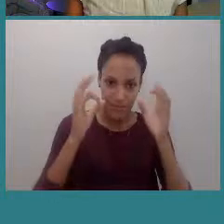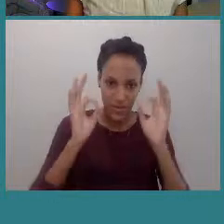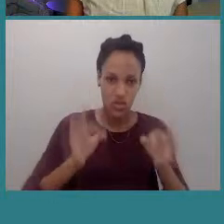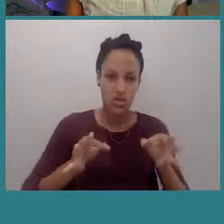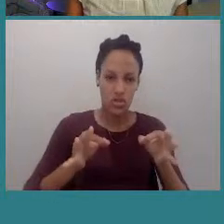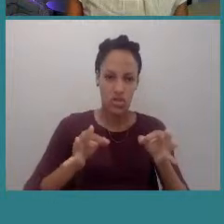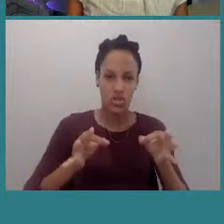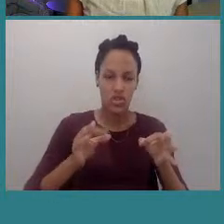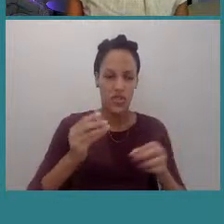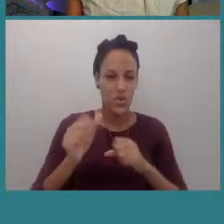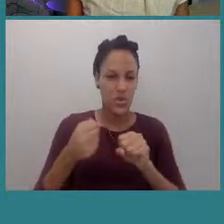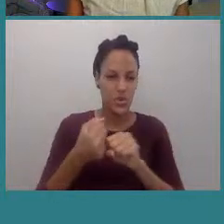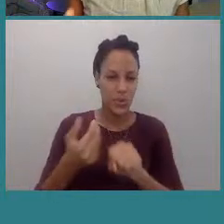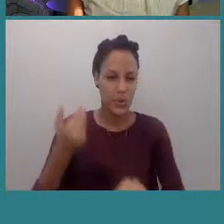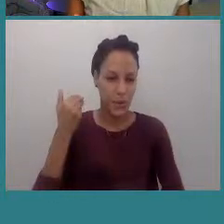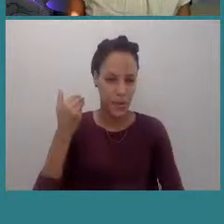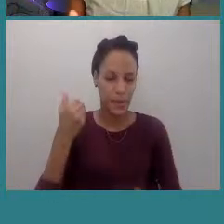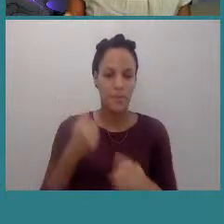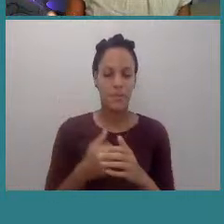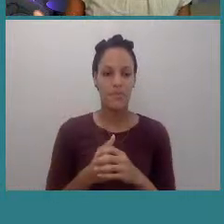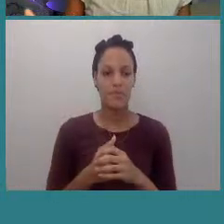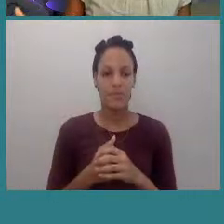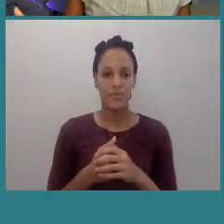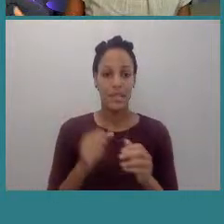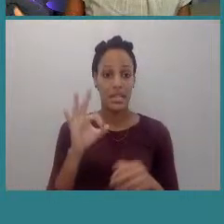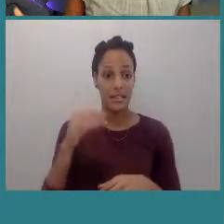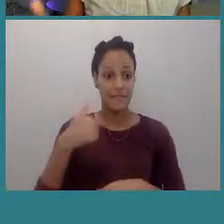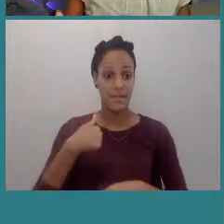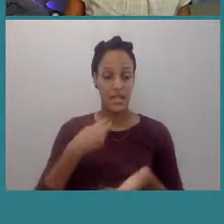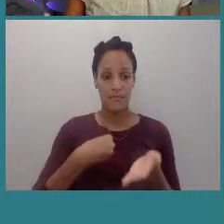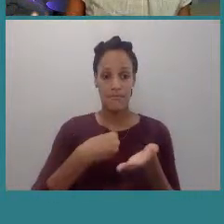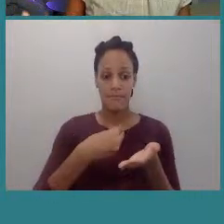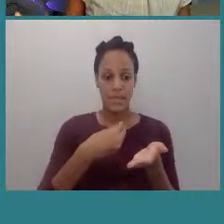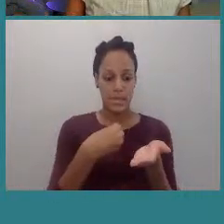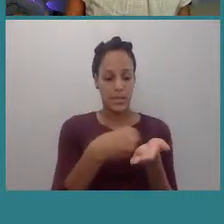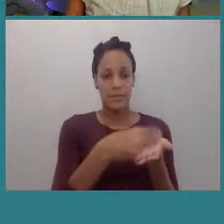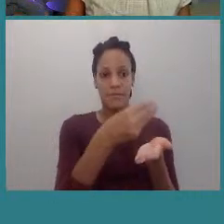of years ago that if I'm going to spend my money I am going to spend it on people to